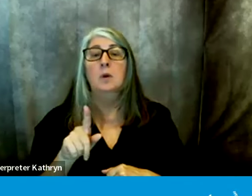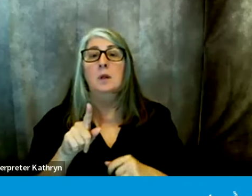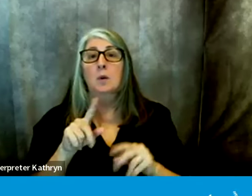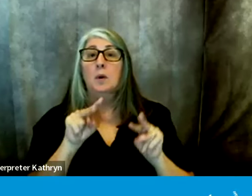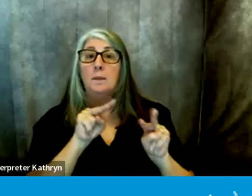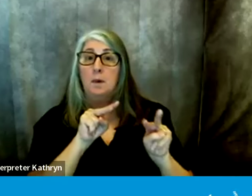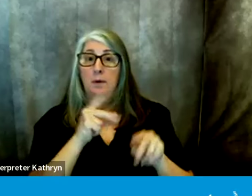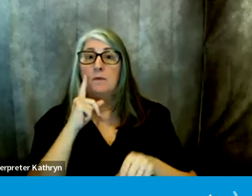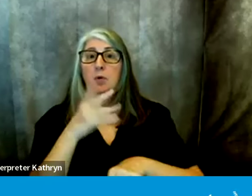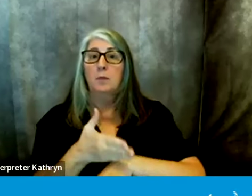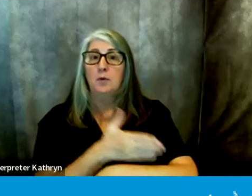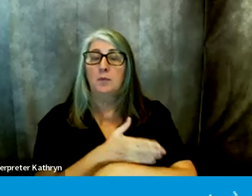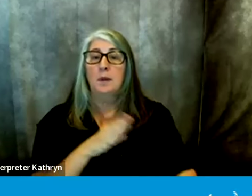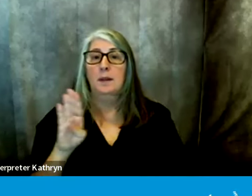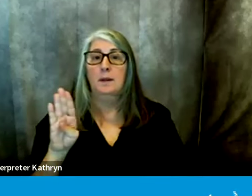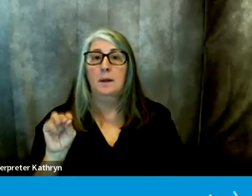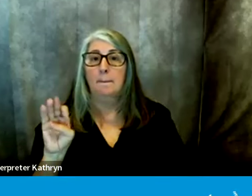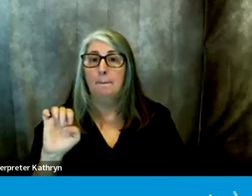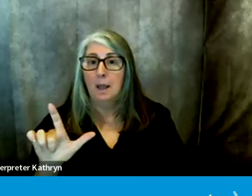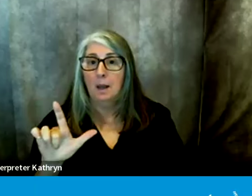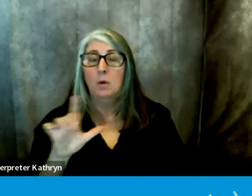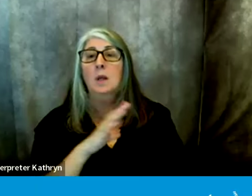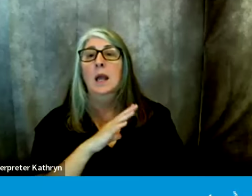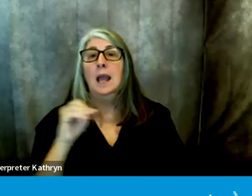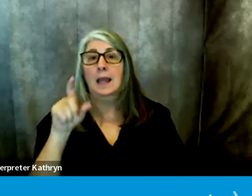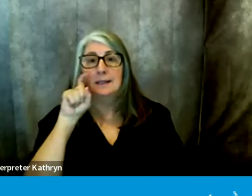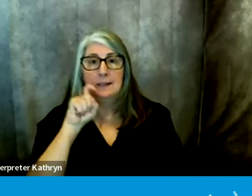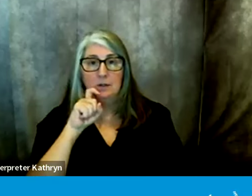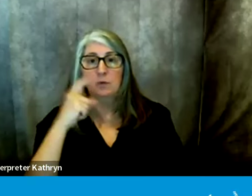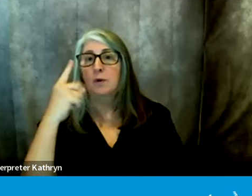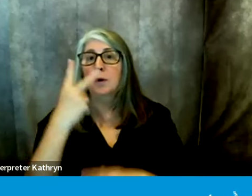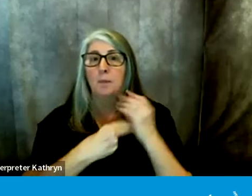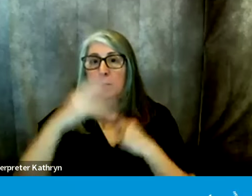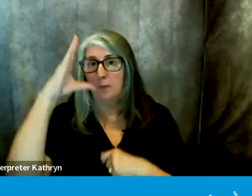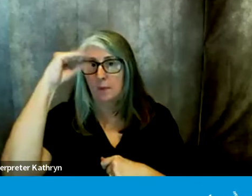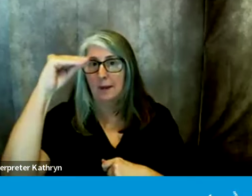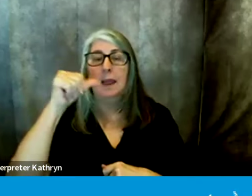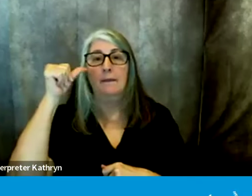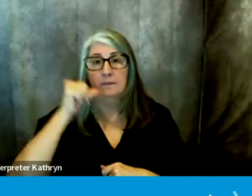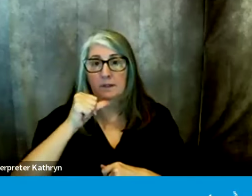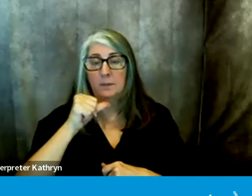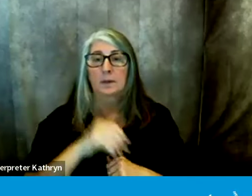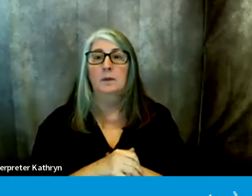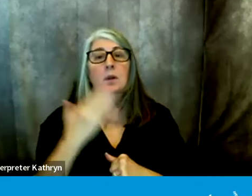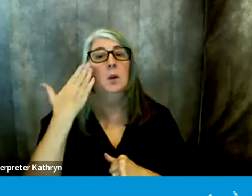in bowel function and sexual function in both the male and female population. We obviously don't know what the results are,